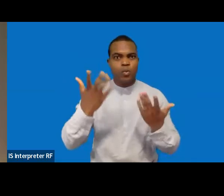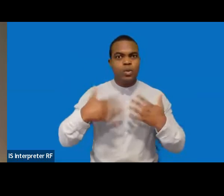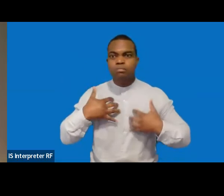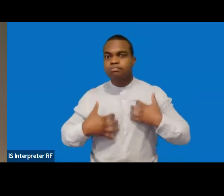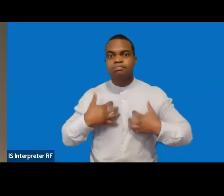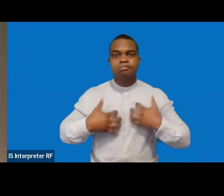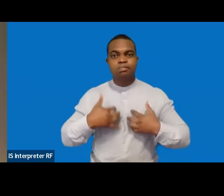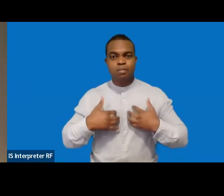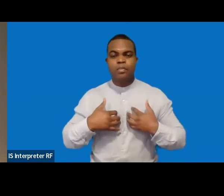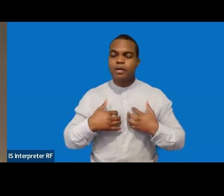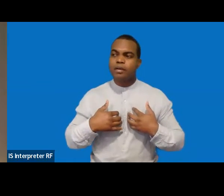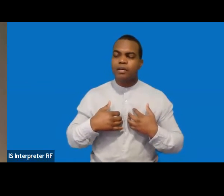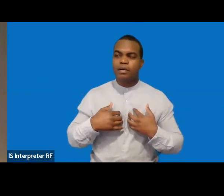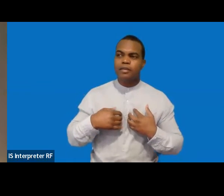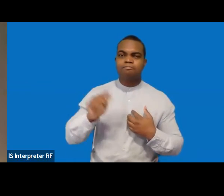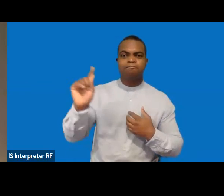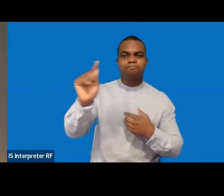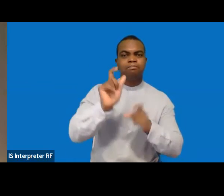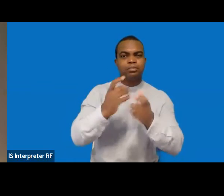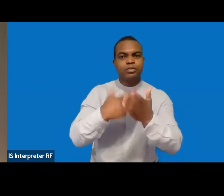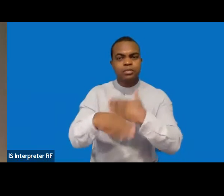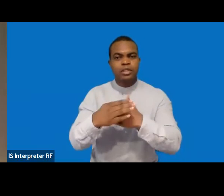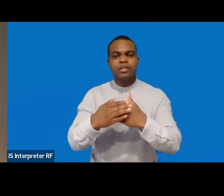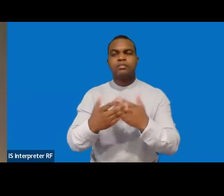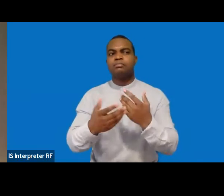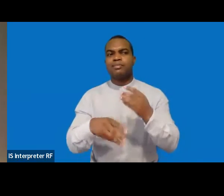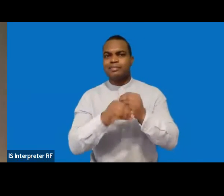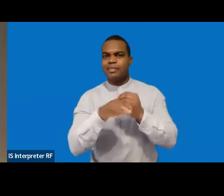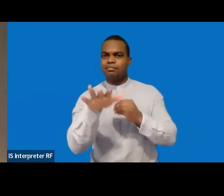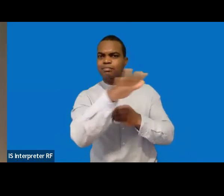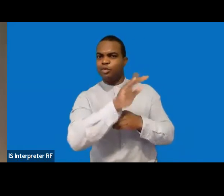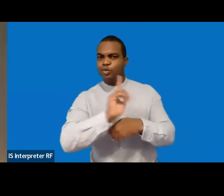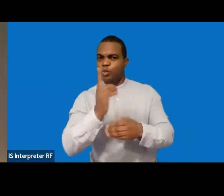It will be an important instrument, an important card,